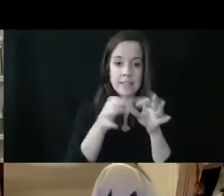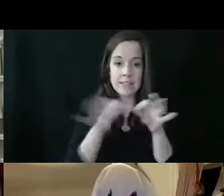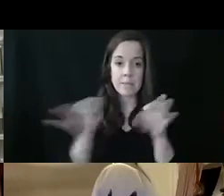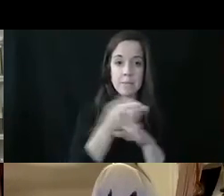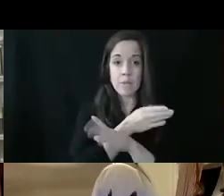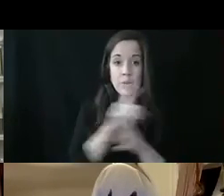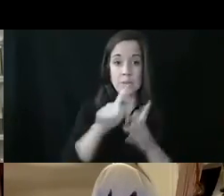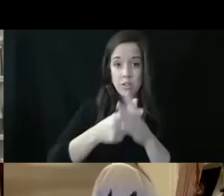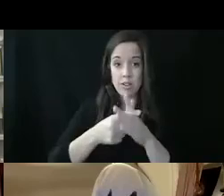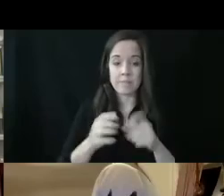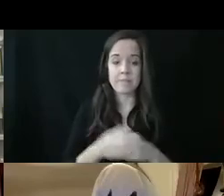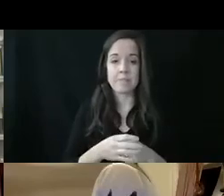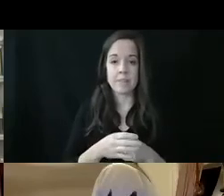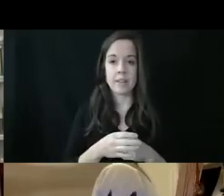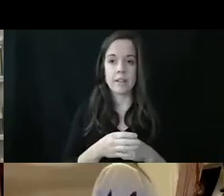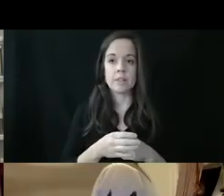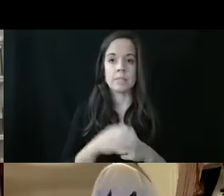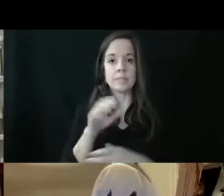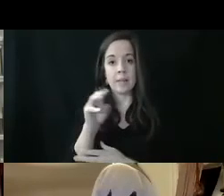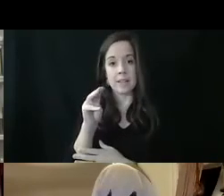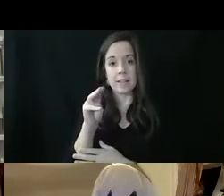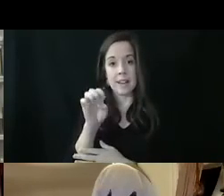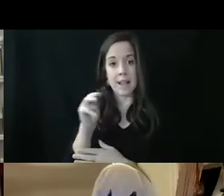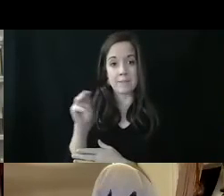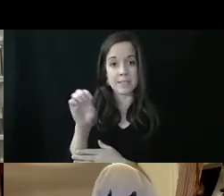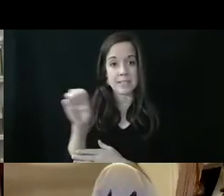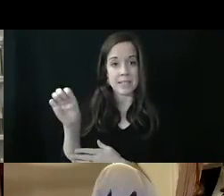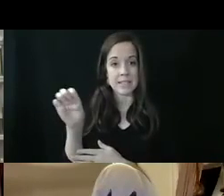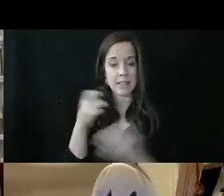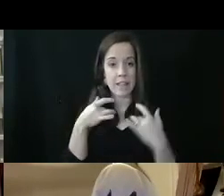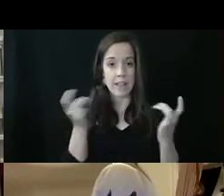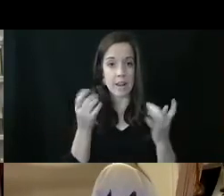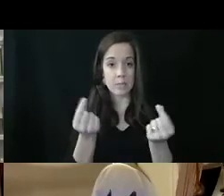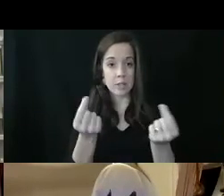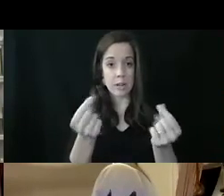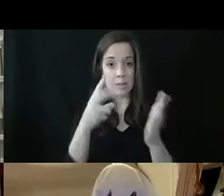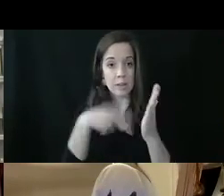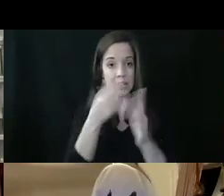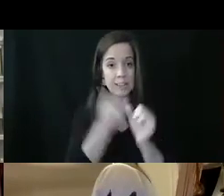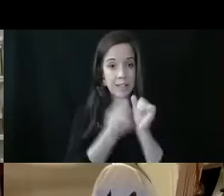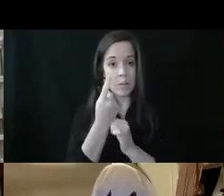So, I'll be emceeing the event. What I'm going to do is read everybody's bio just really quickly.